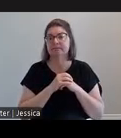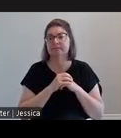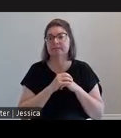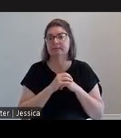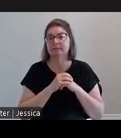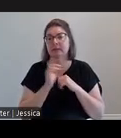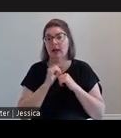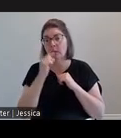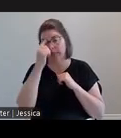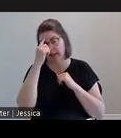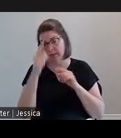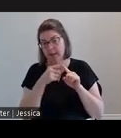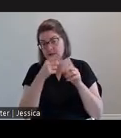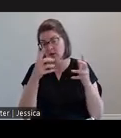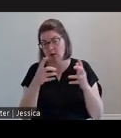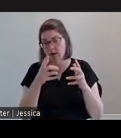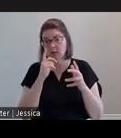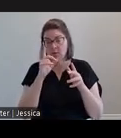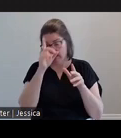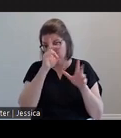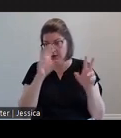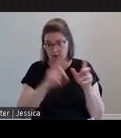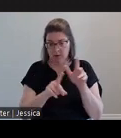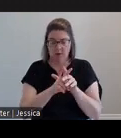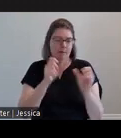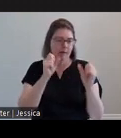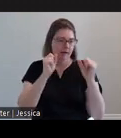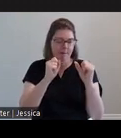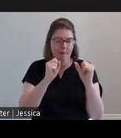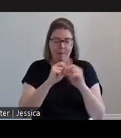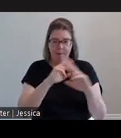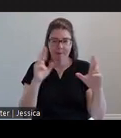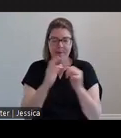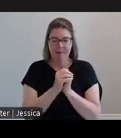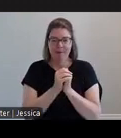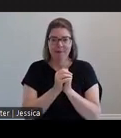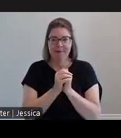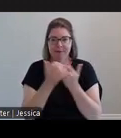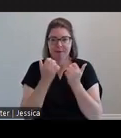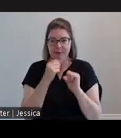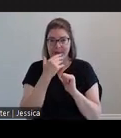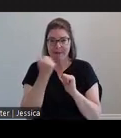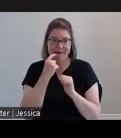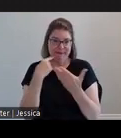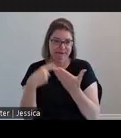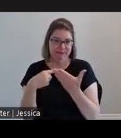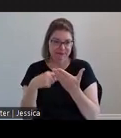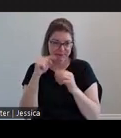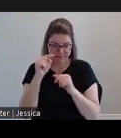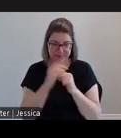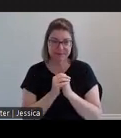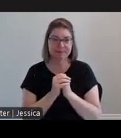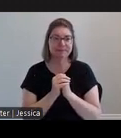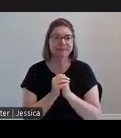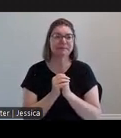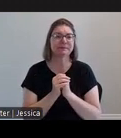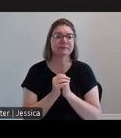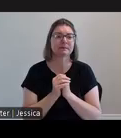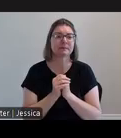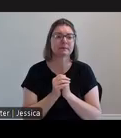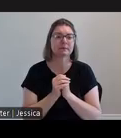So when this came up, I was like, fabulous. Um, let's try my best to take this on. Um, so the goal of this chapter